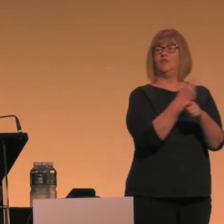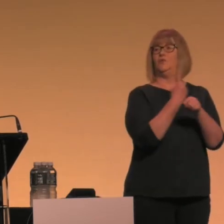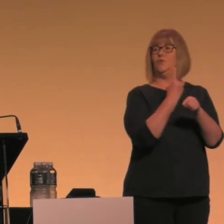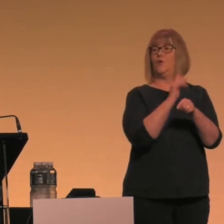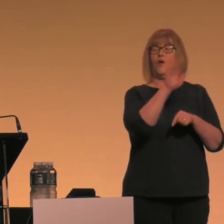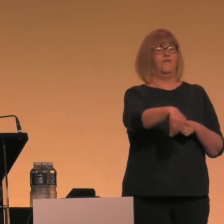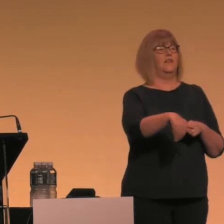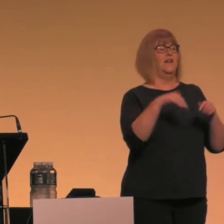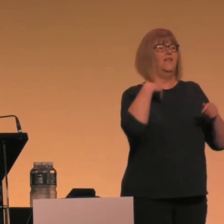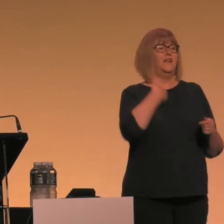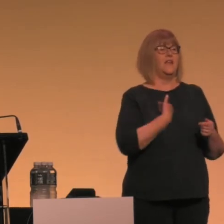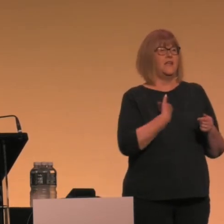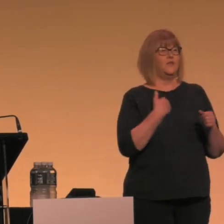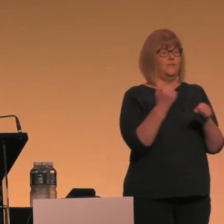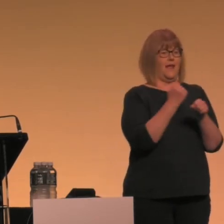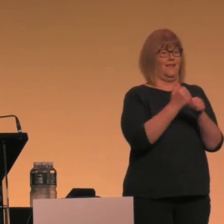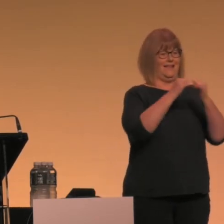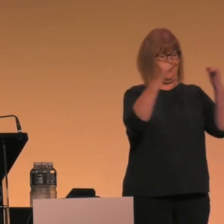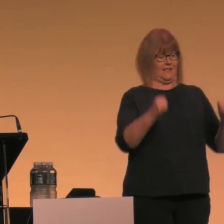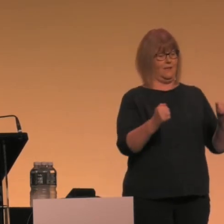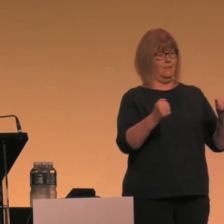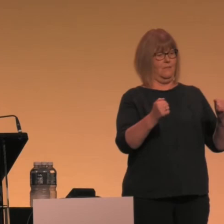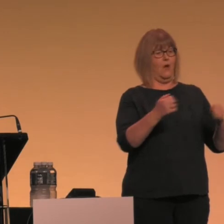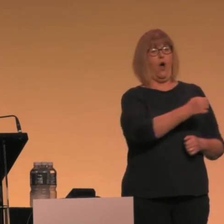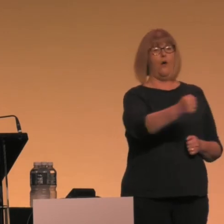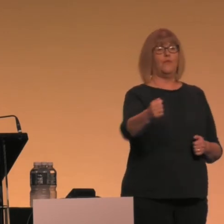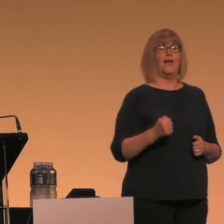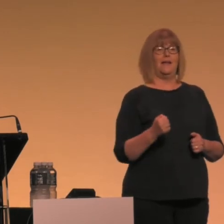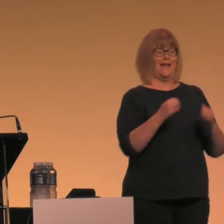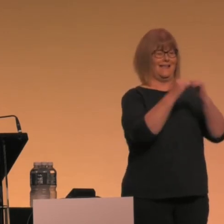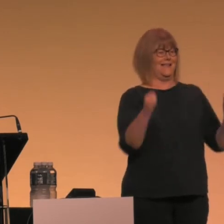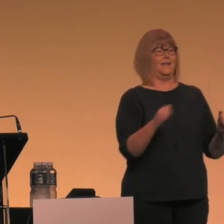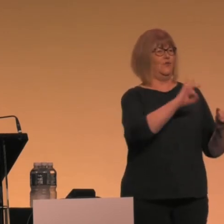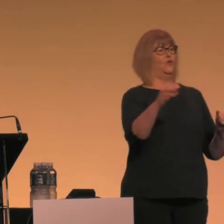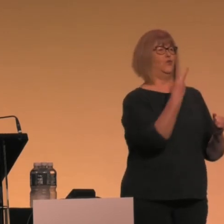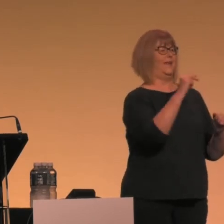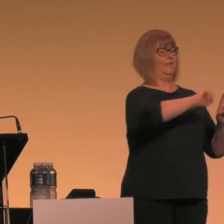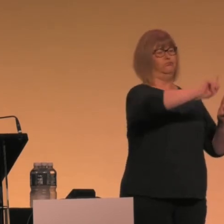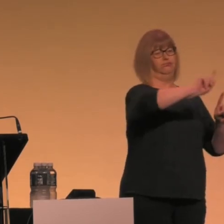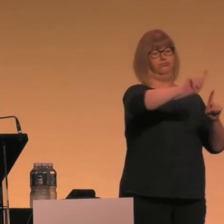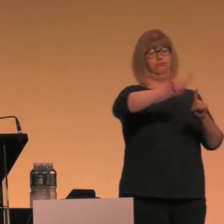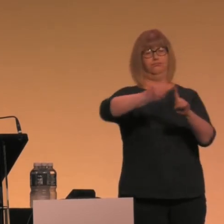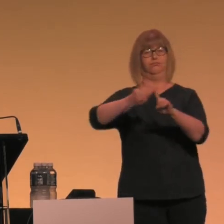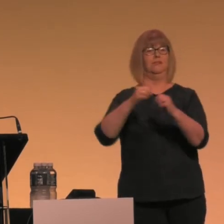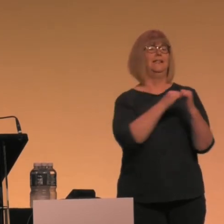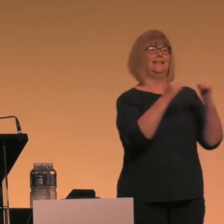operate as a system, instead of operating as 20 different systems, because at the moment,